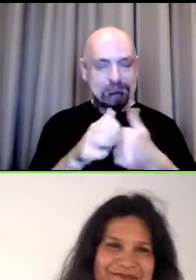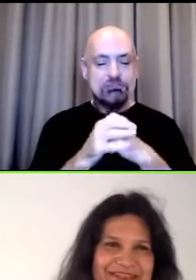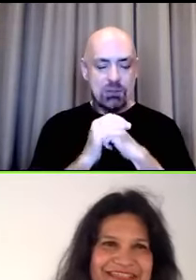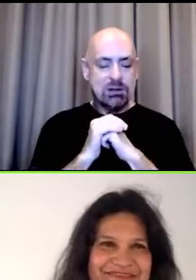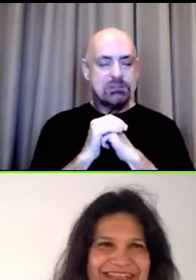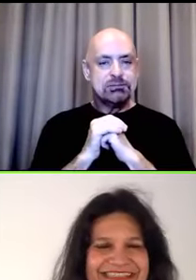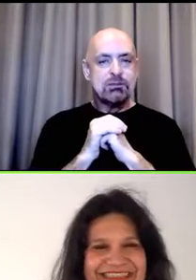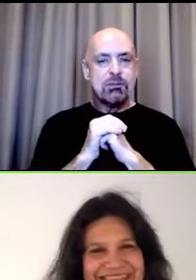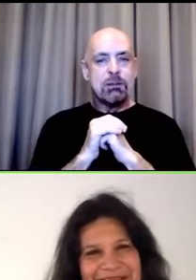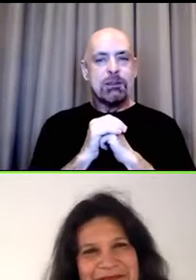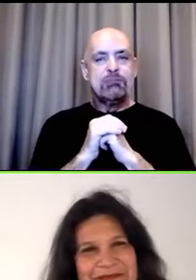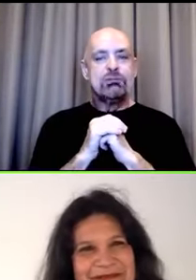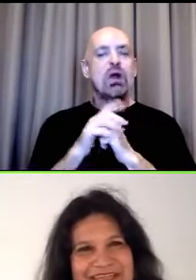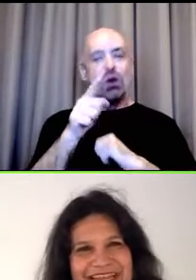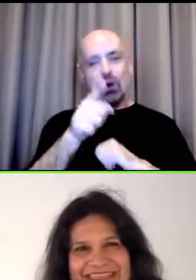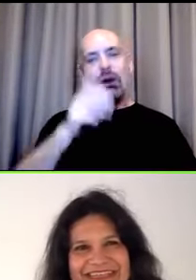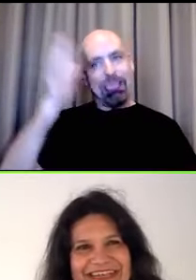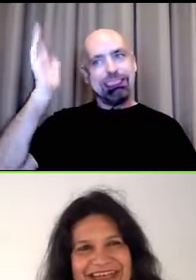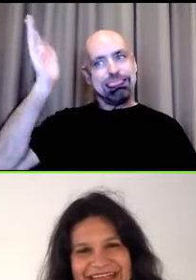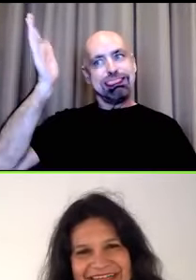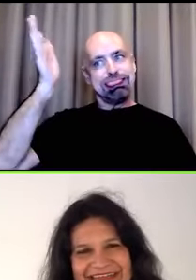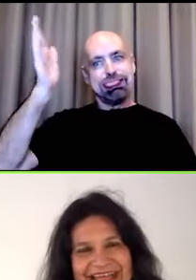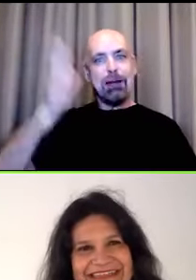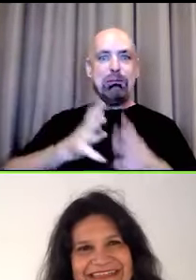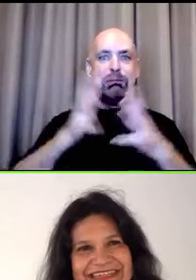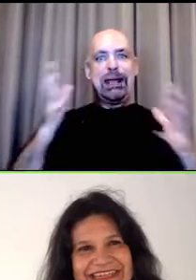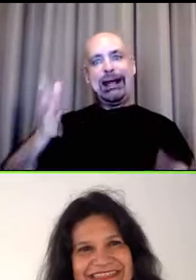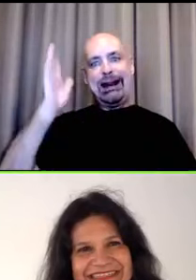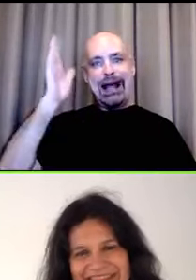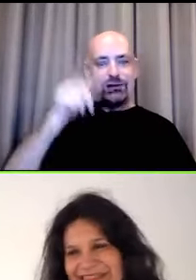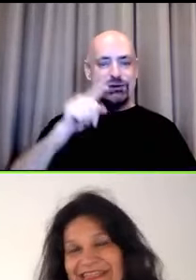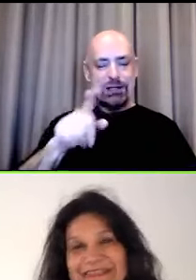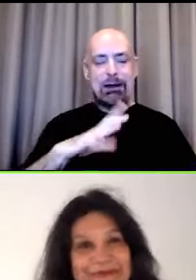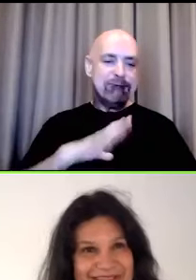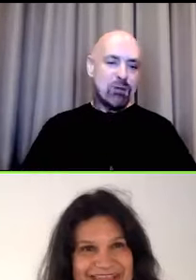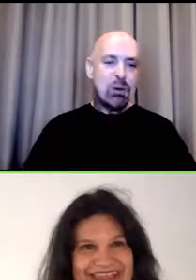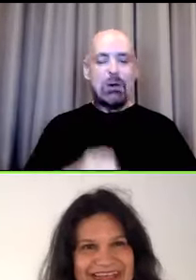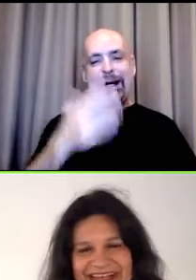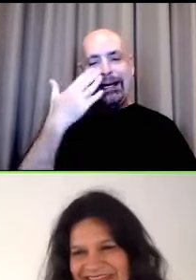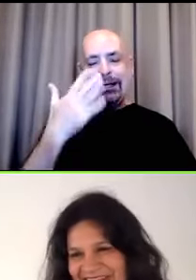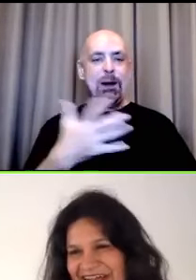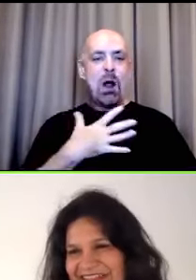radical thinker. Thank you very much . CHAIR: Thank you